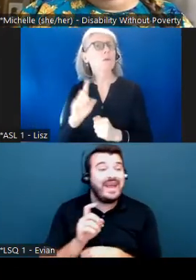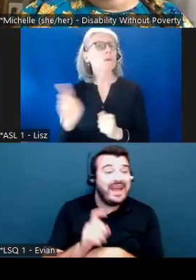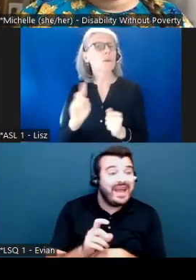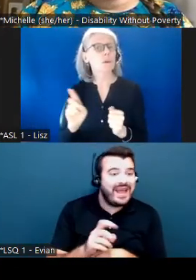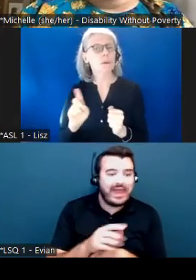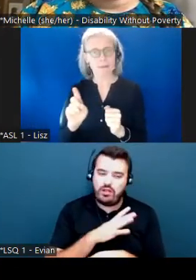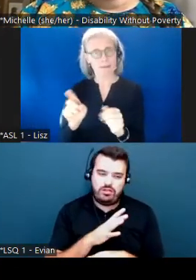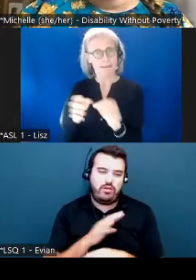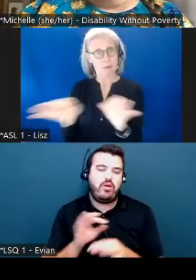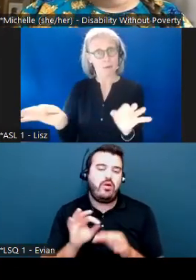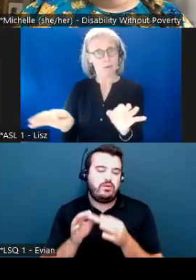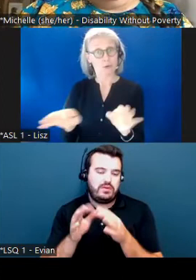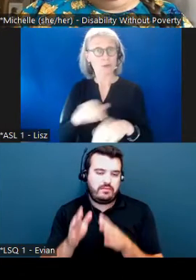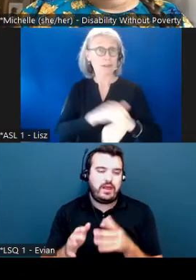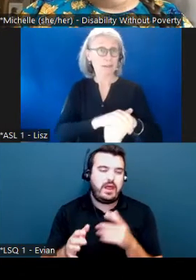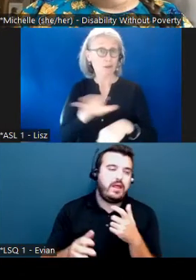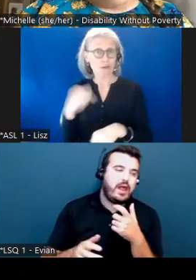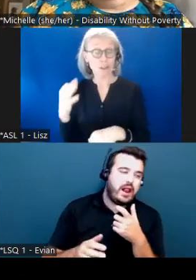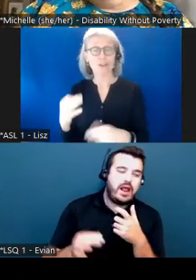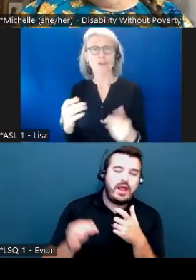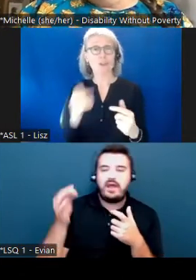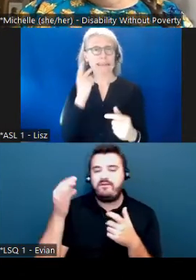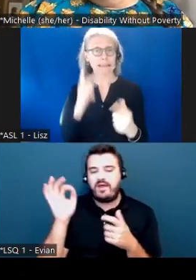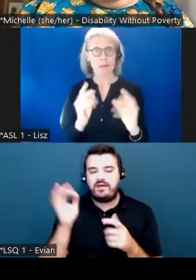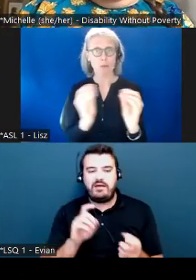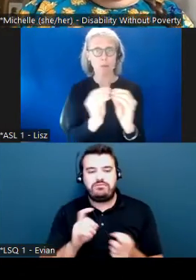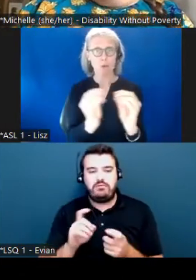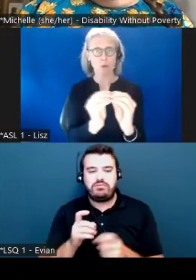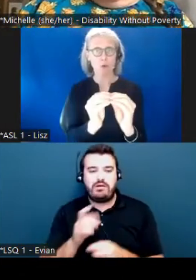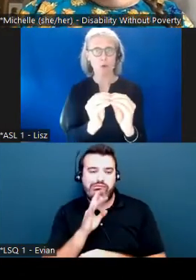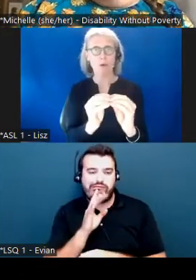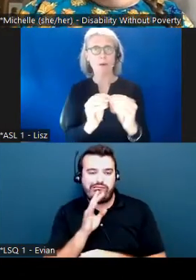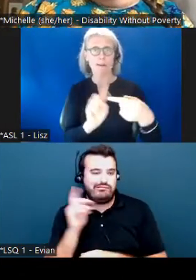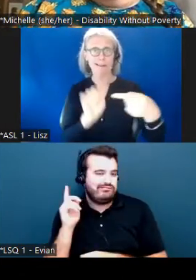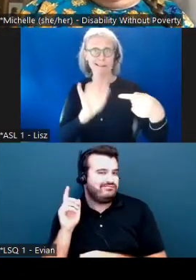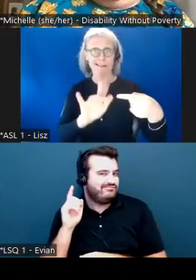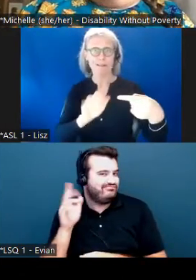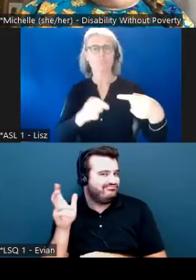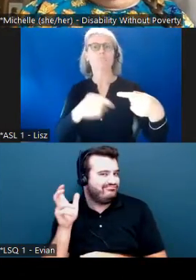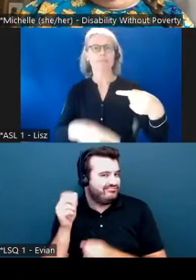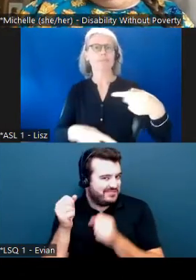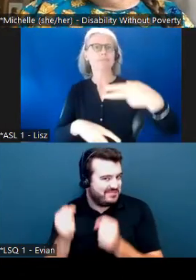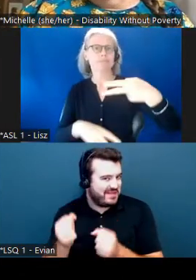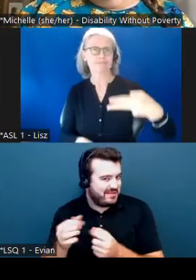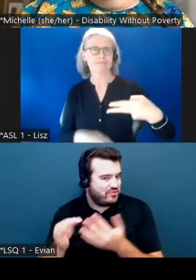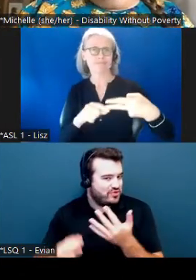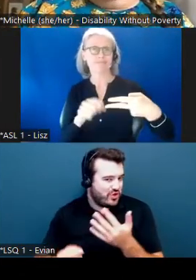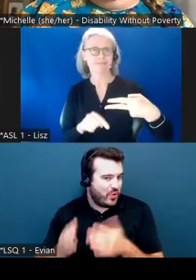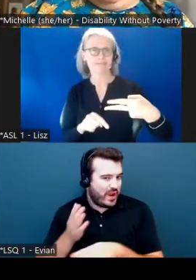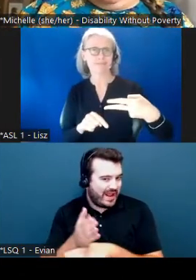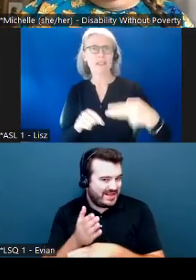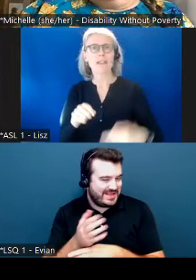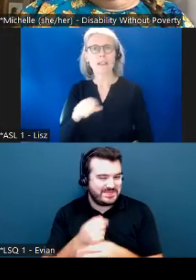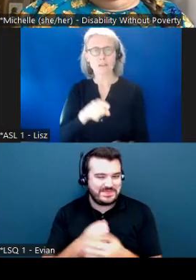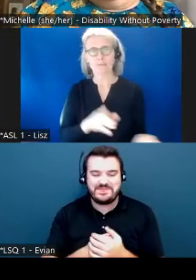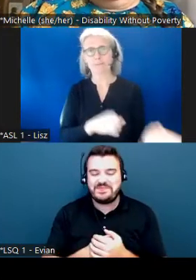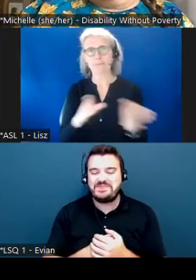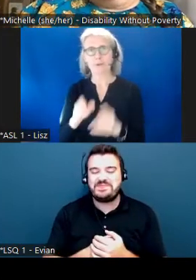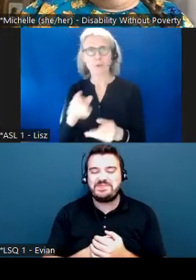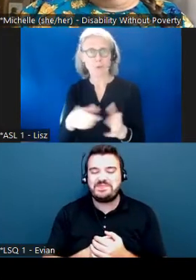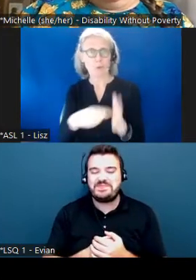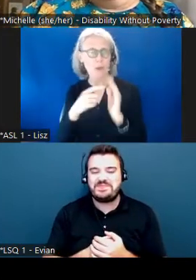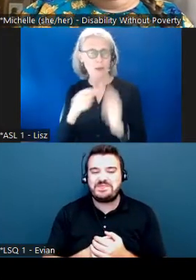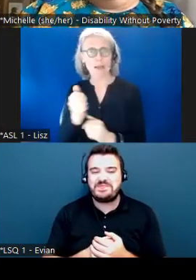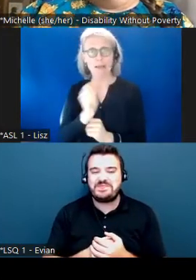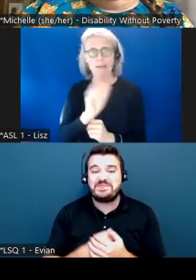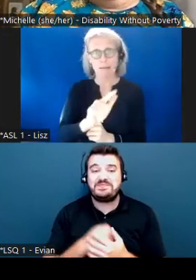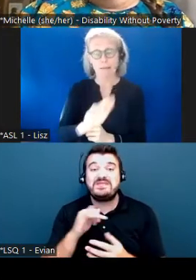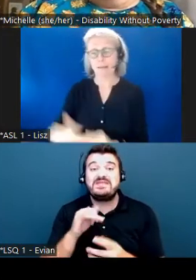OPTIONS UNDER MORE. FOR THOSE WHO REQUIRE ASL OR LSQ INTERPRETATION,